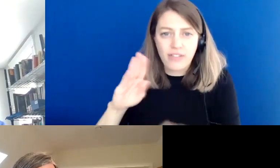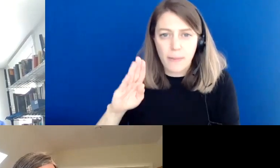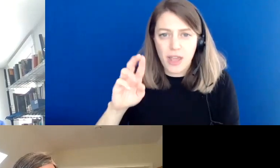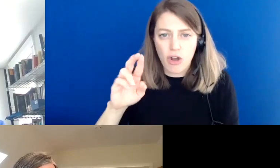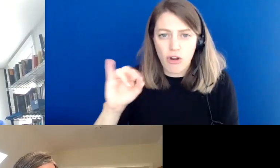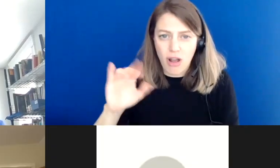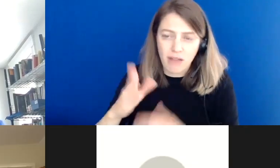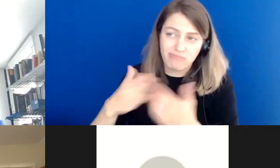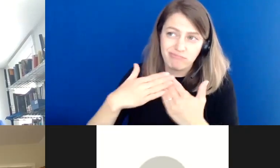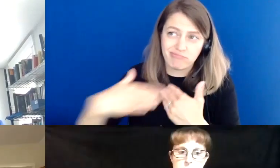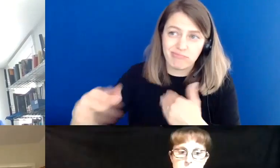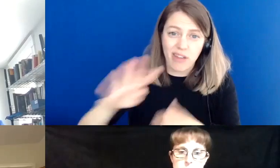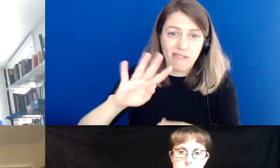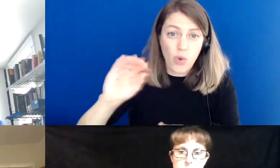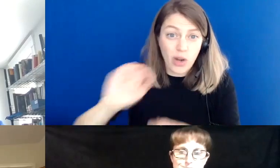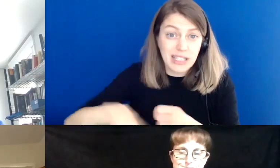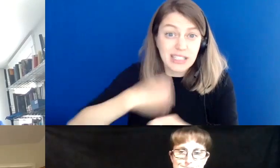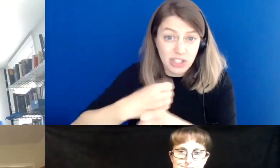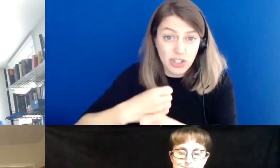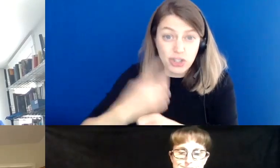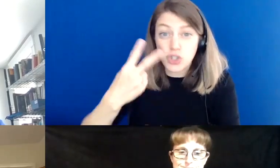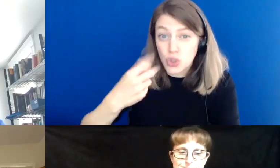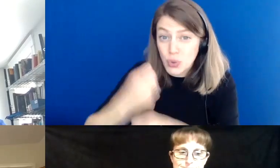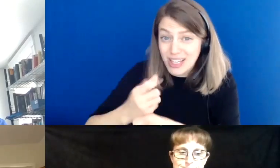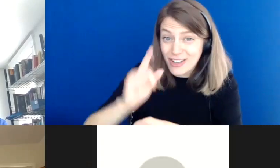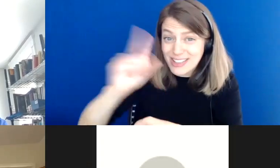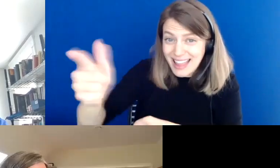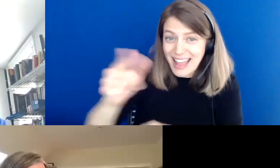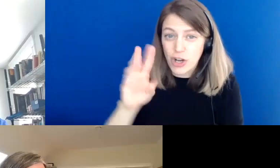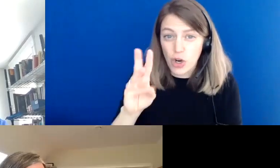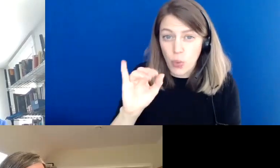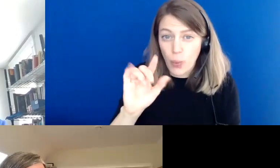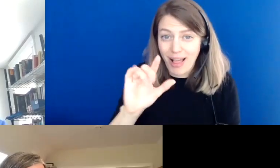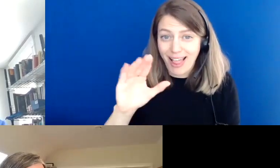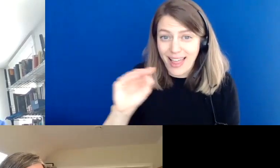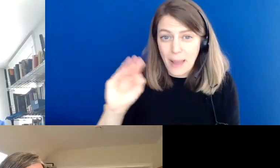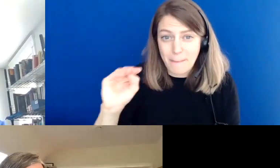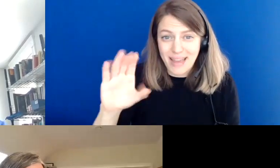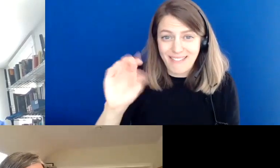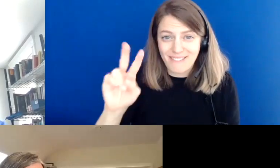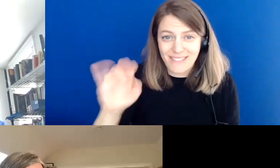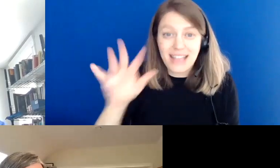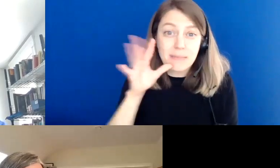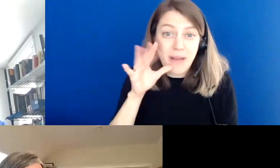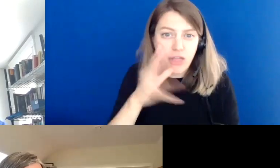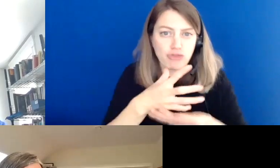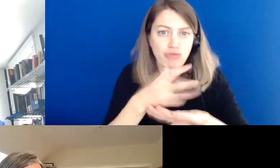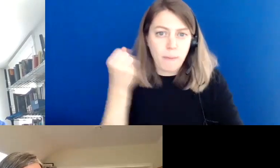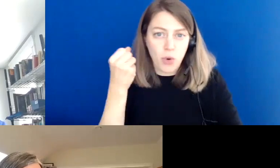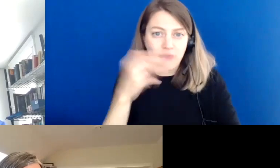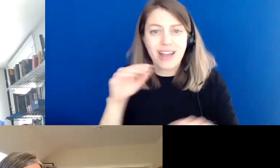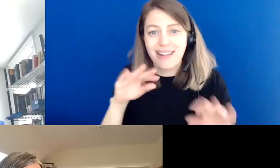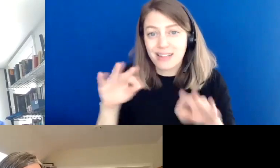Two years later, William McVey's mother removed him from BRI and explained why in a letter to Israel.